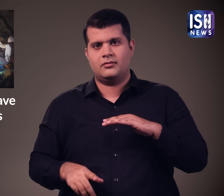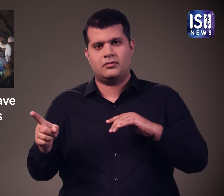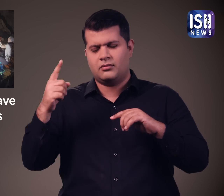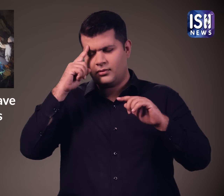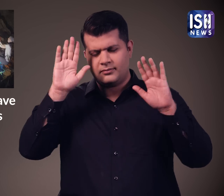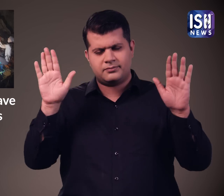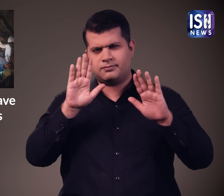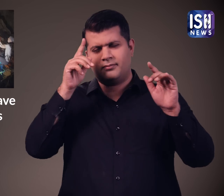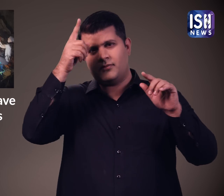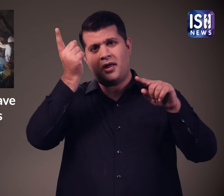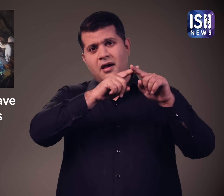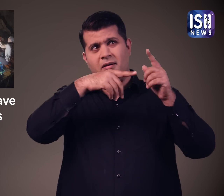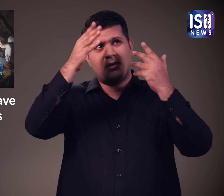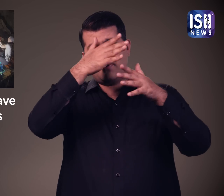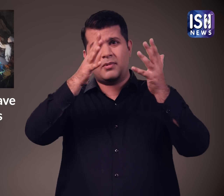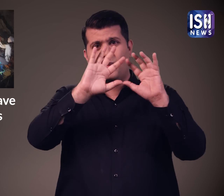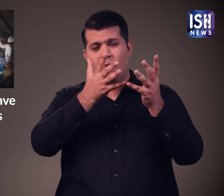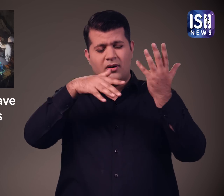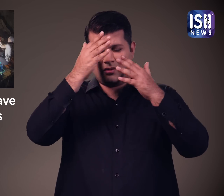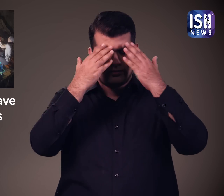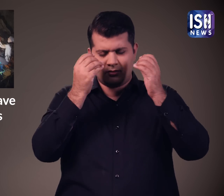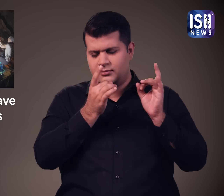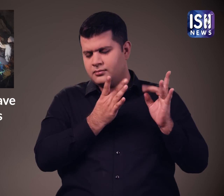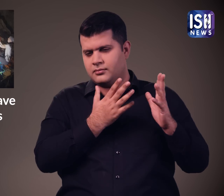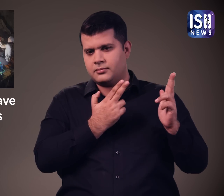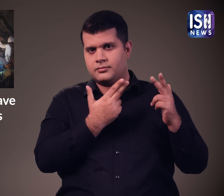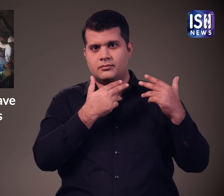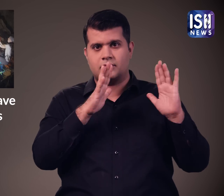She had no idea what was happening in the outside world.